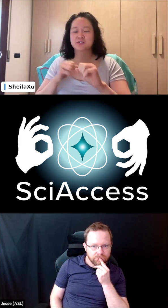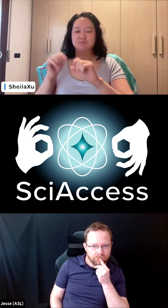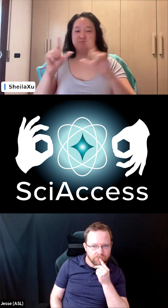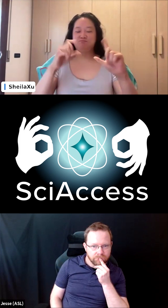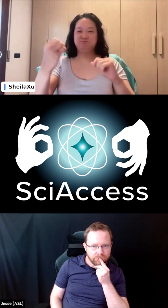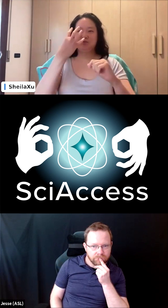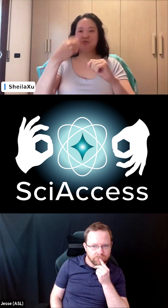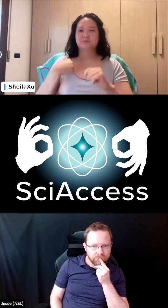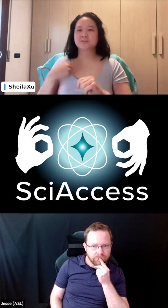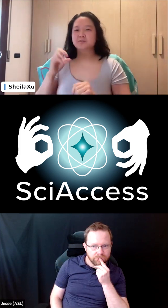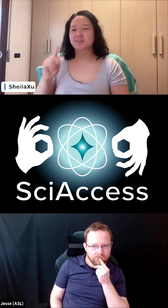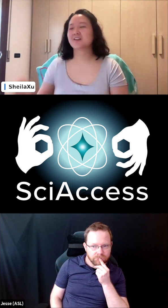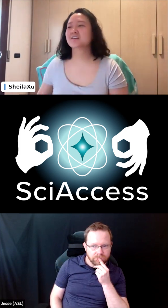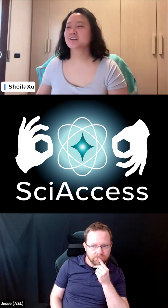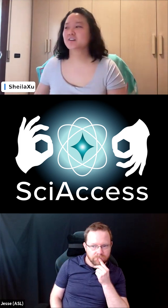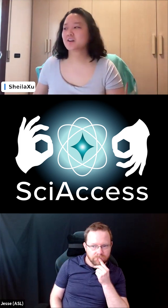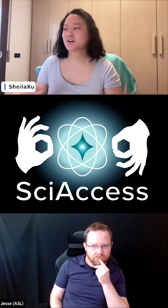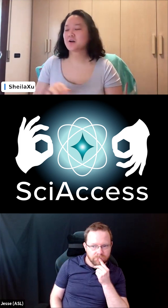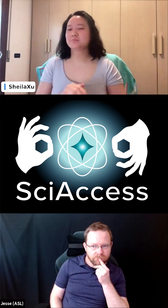I see I am spotlighted now so let me adjust my screen.